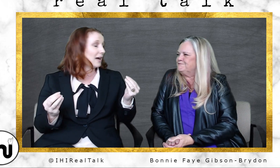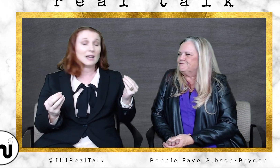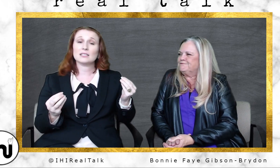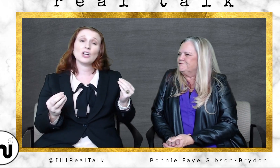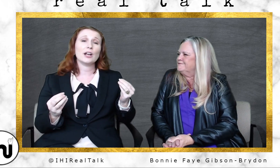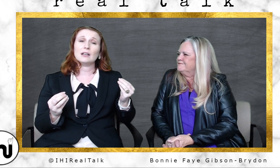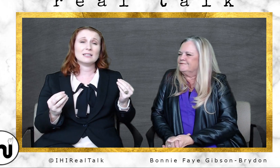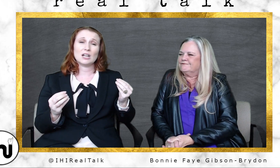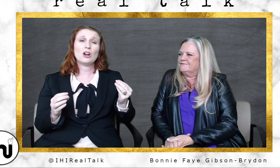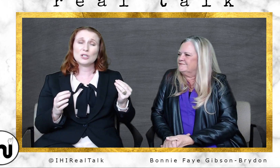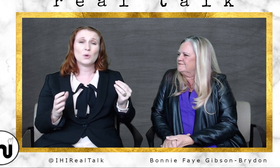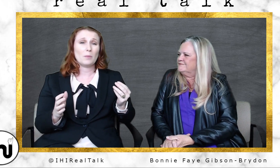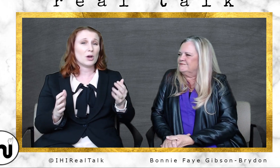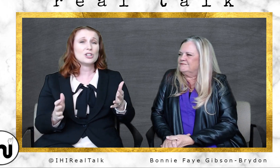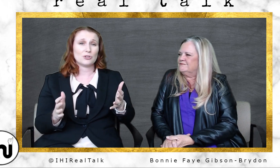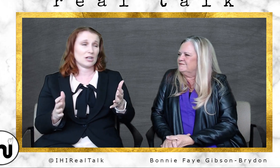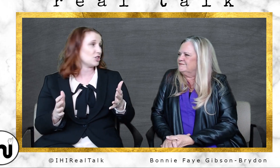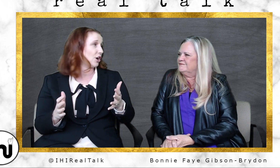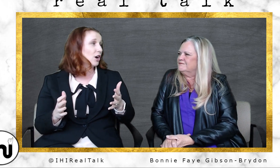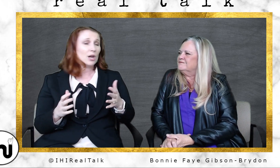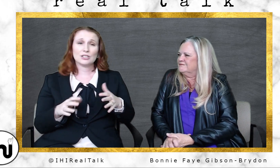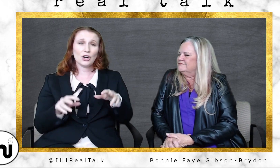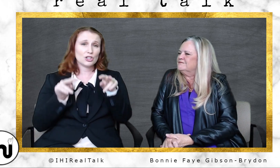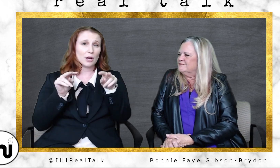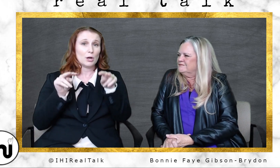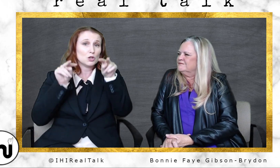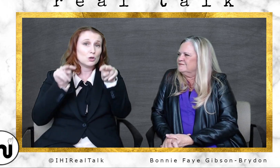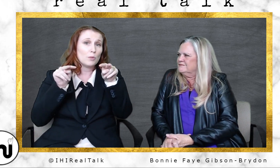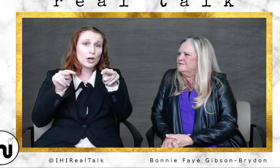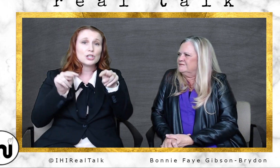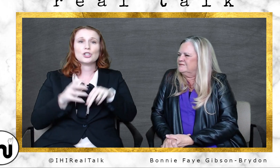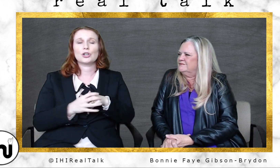And it's not, it's also not a monitoring chair. It's not our job to monitor. It's